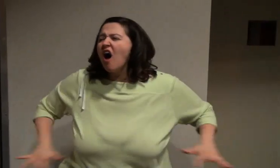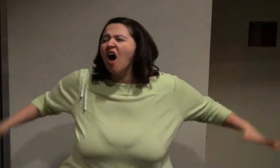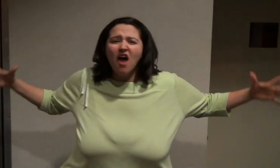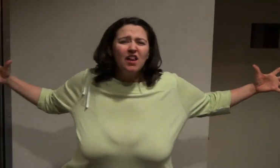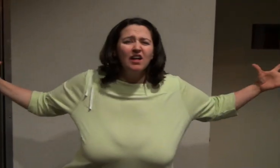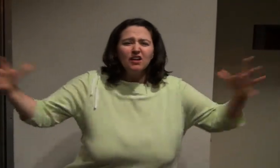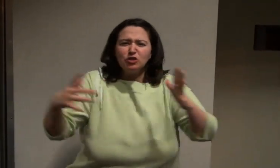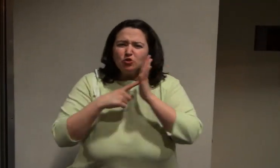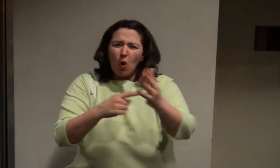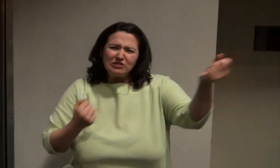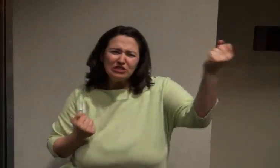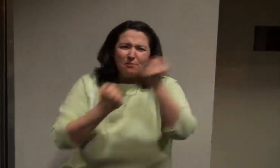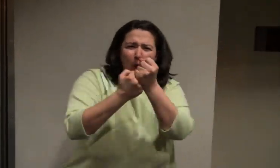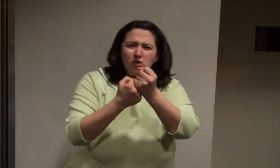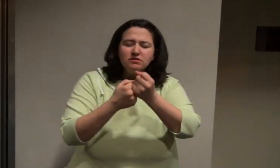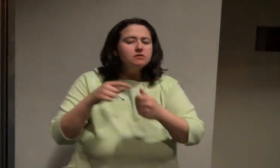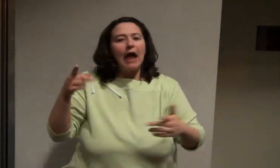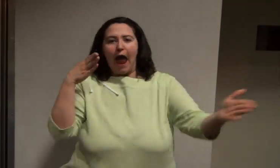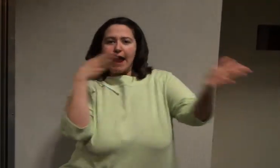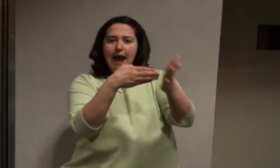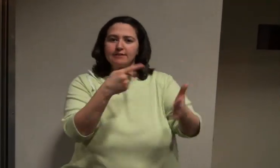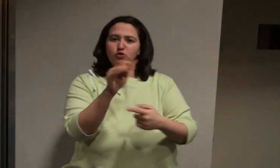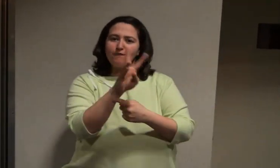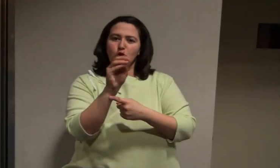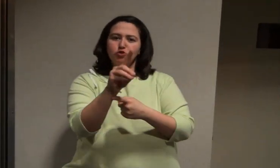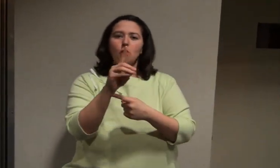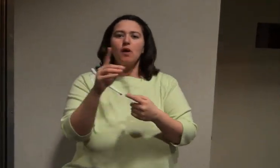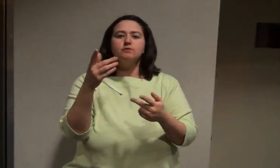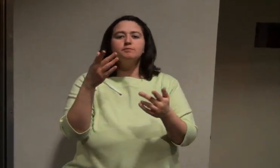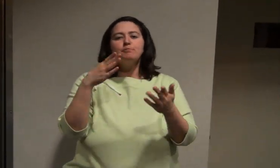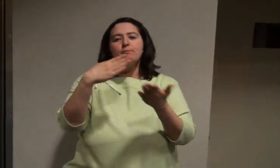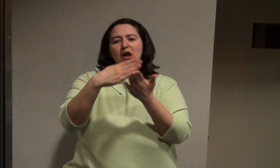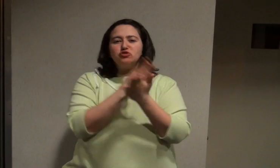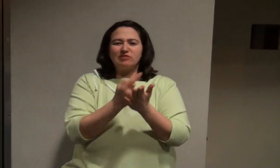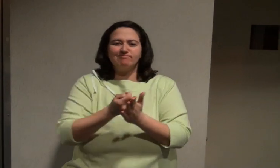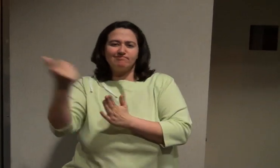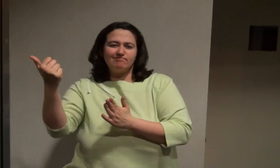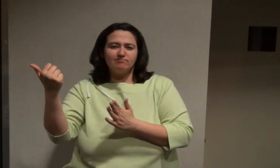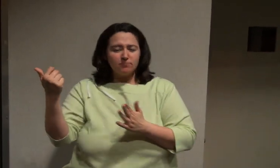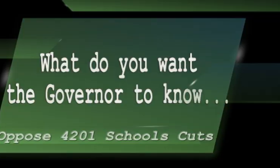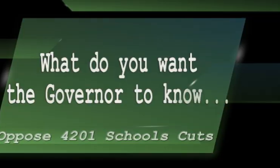[Kristin] I would like go to Albany with a huge group showing that we oppose the 4201 budget cuts.